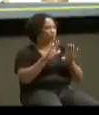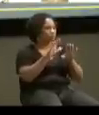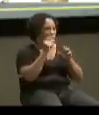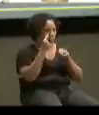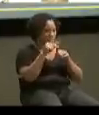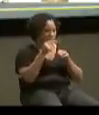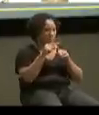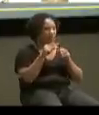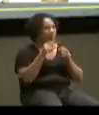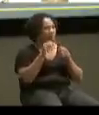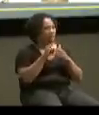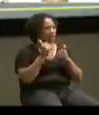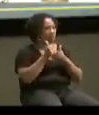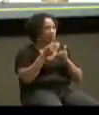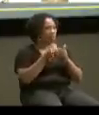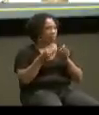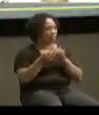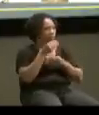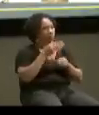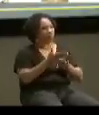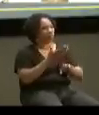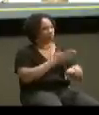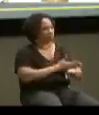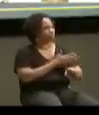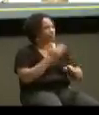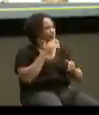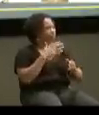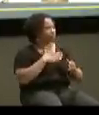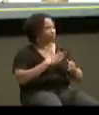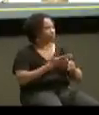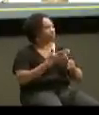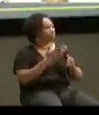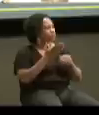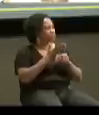GREEN INFRASTRUCTURE HAD BEEN TO THEIR MUNICIPAL BUDGET.